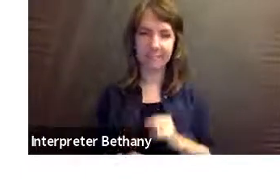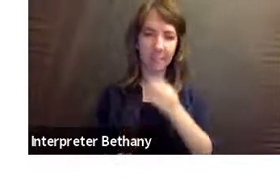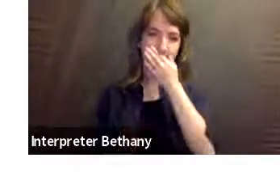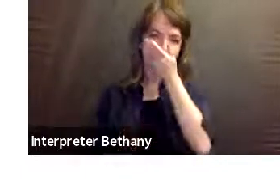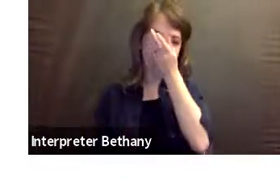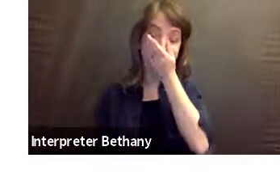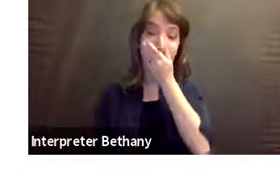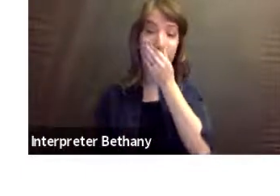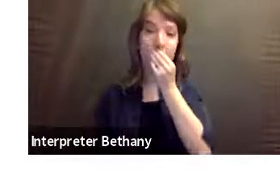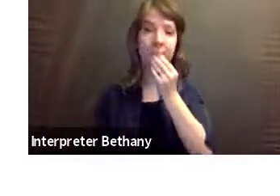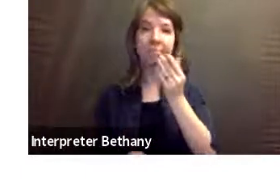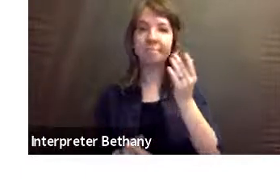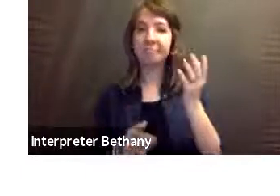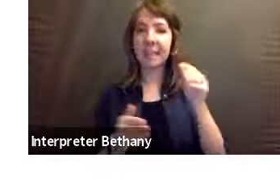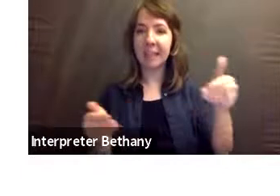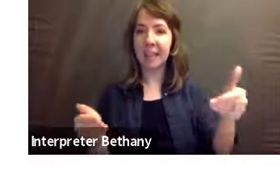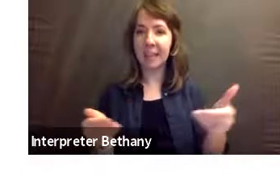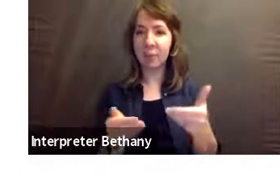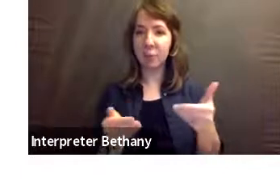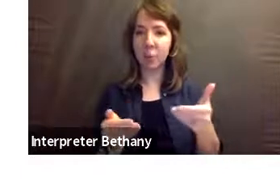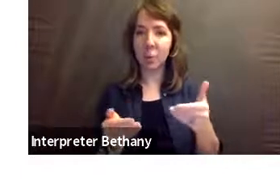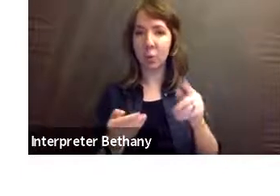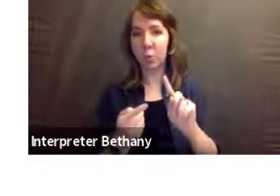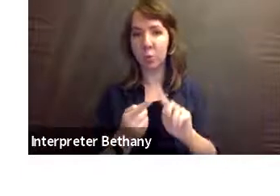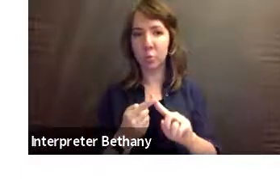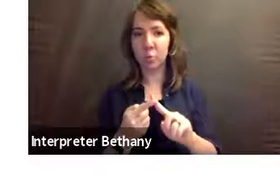Linda Kobashigawa: an intro to research and getting started with research.